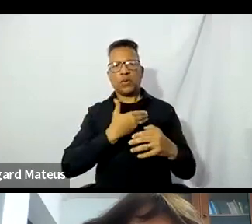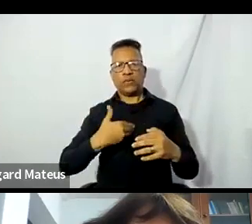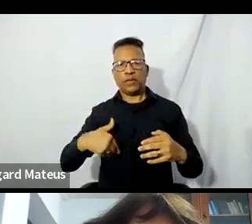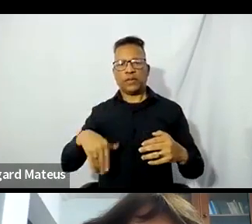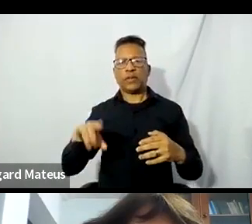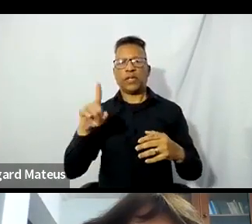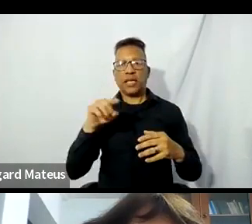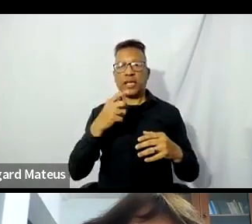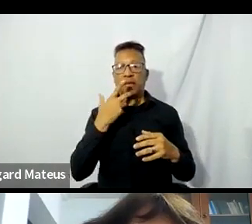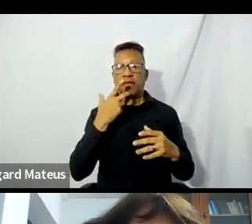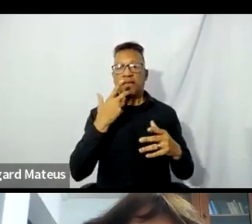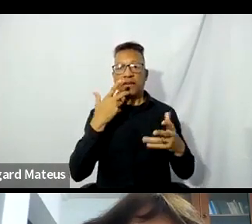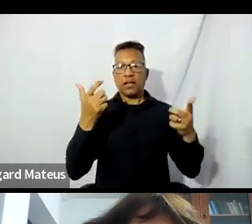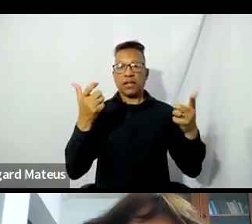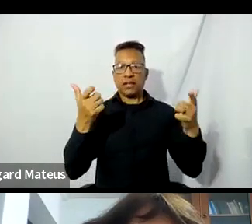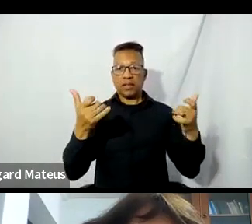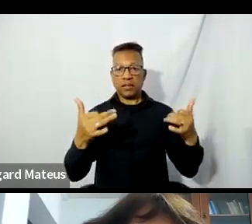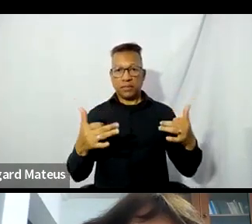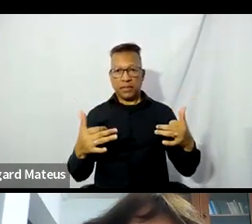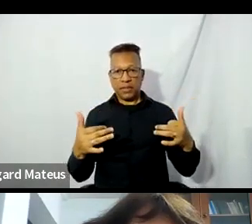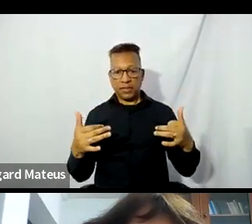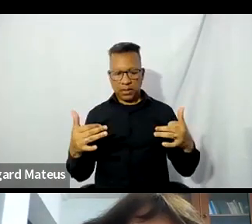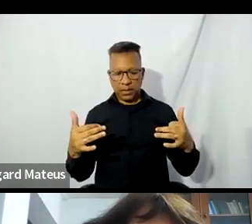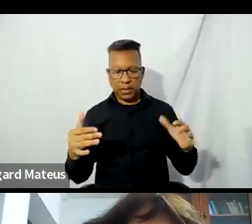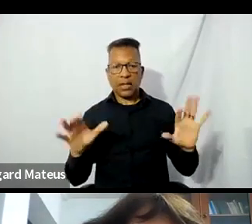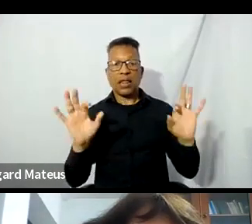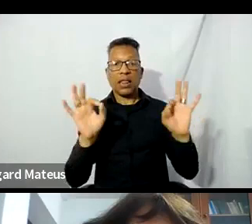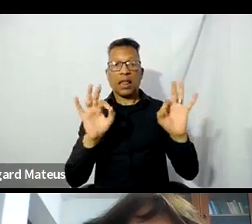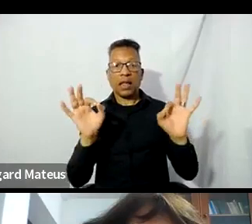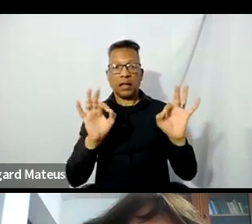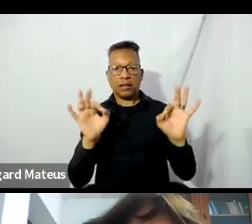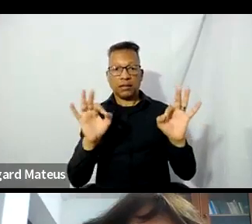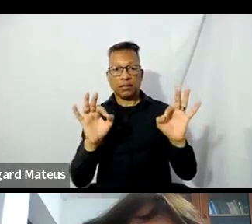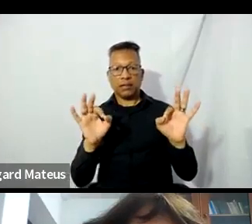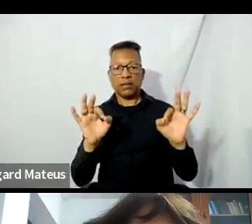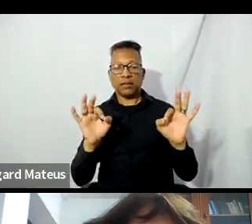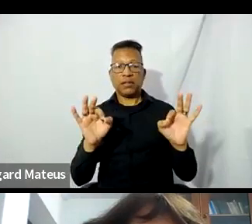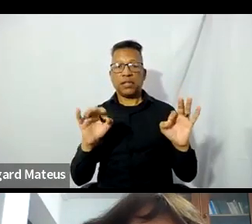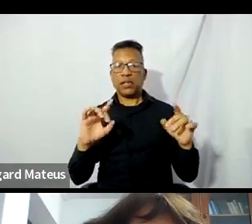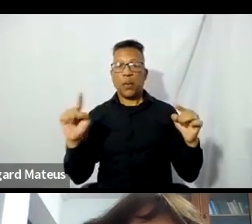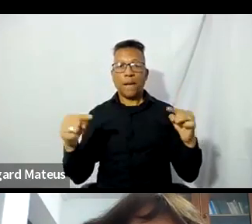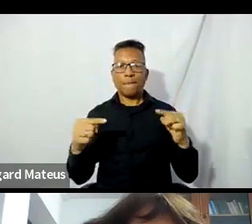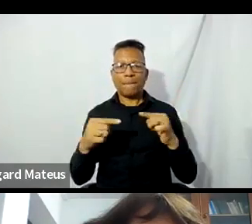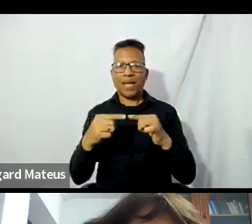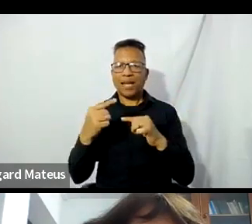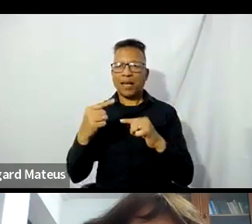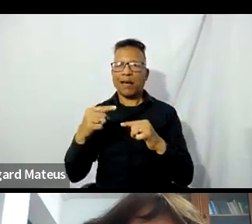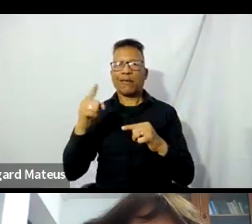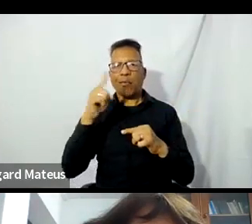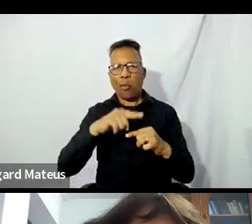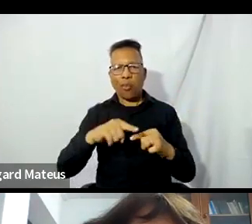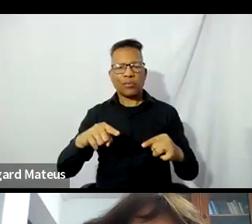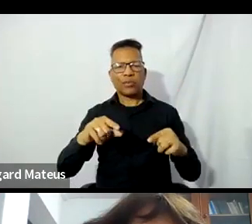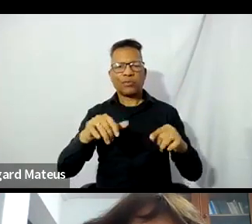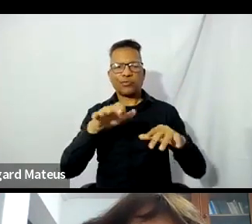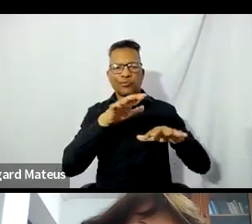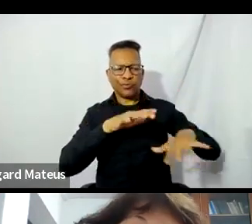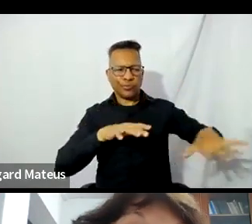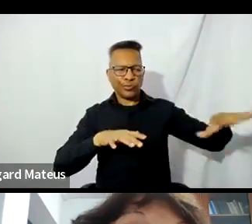governor descentus, which said s that nothing s that nothing nothing that that nothing nothing that has not been appropriate the the district can be the district can be taught in